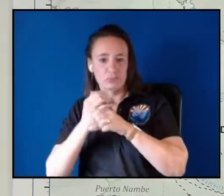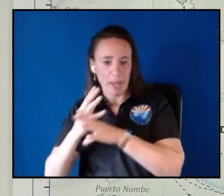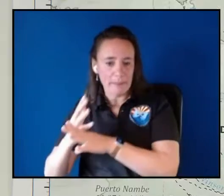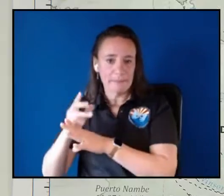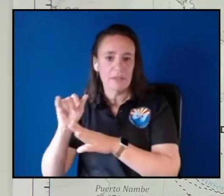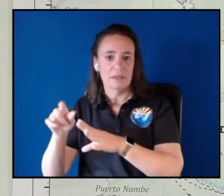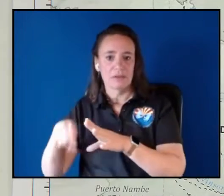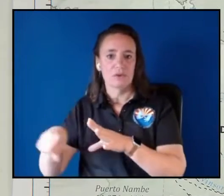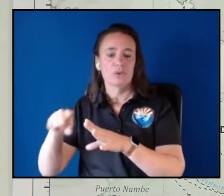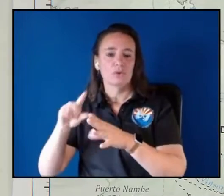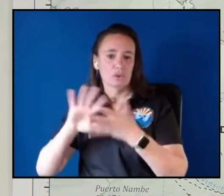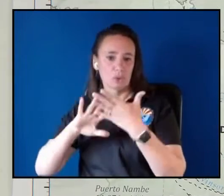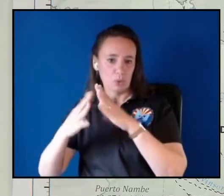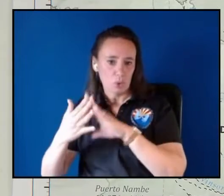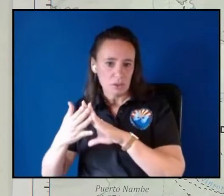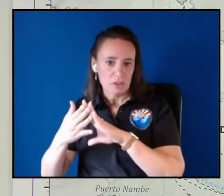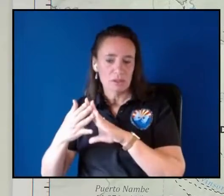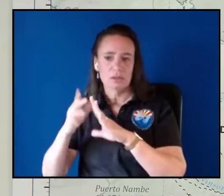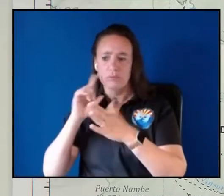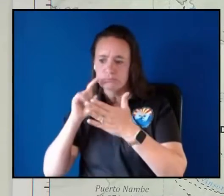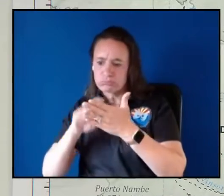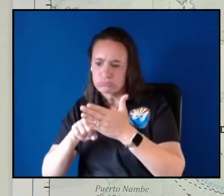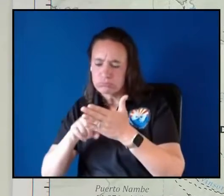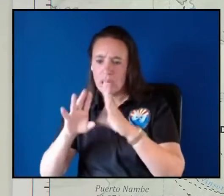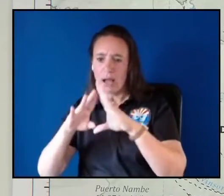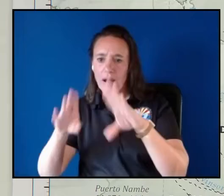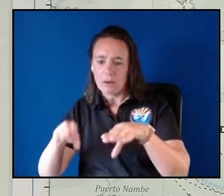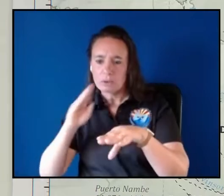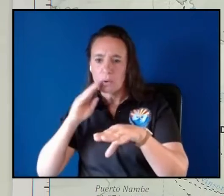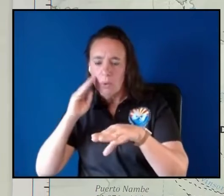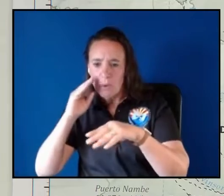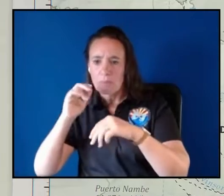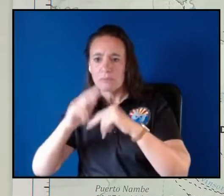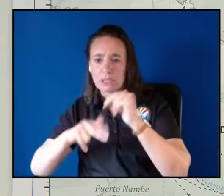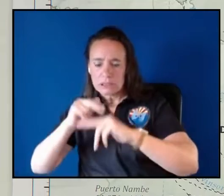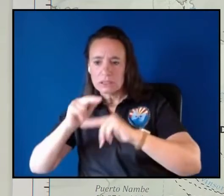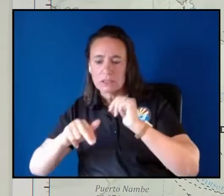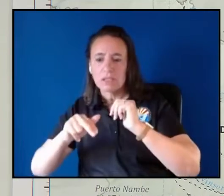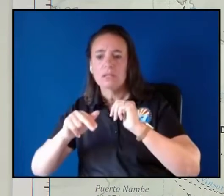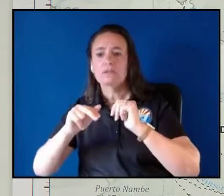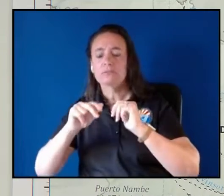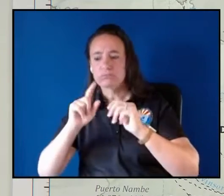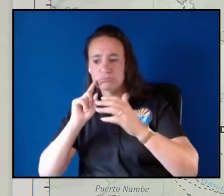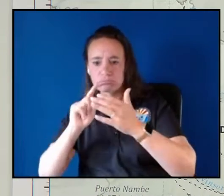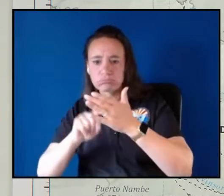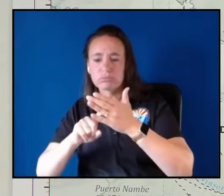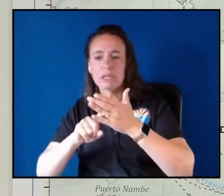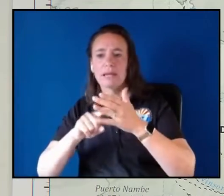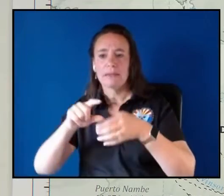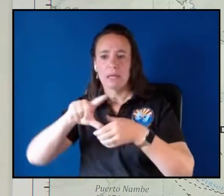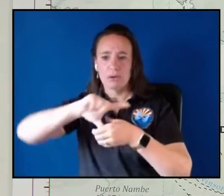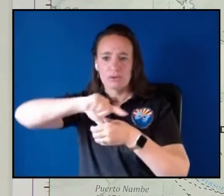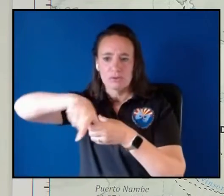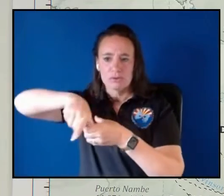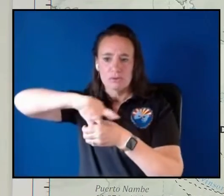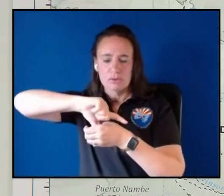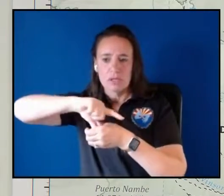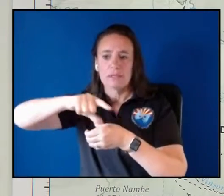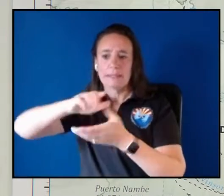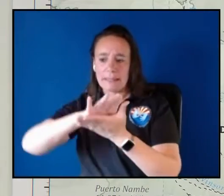structures, continuing to improve the area, the defensible space around outbuildings and barns and such.